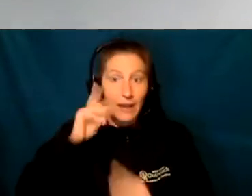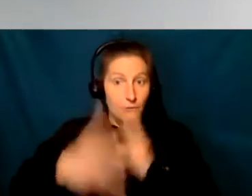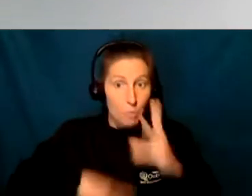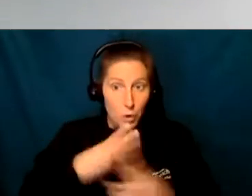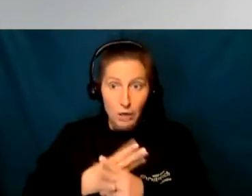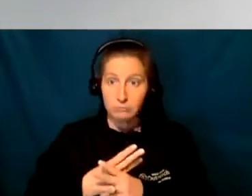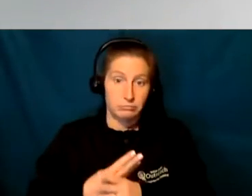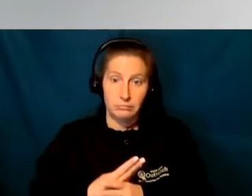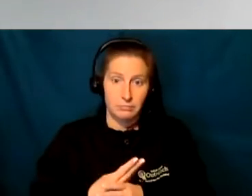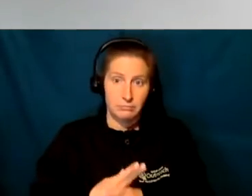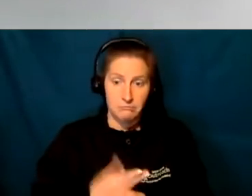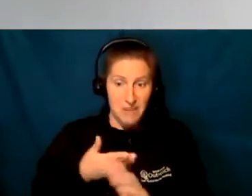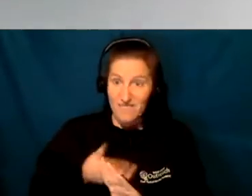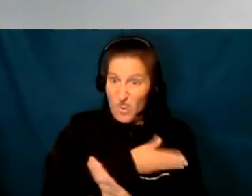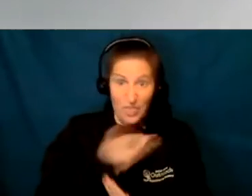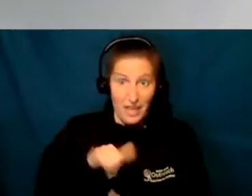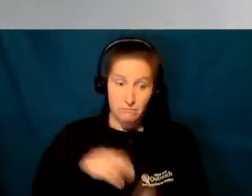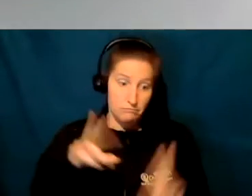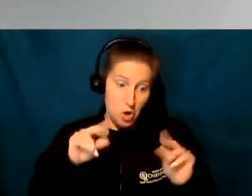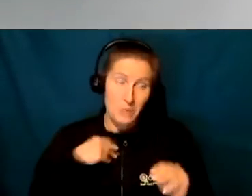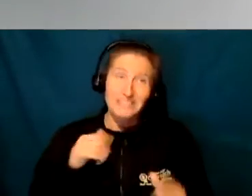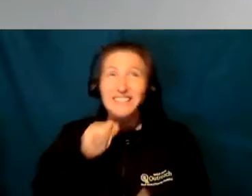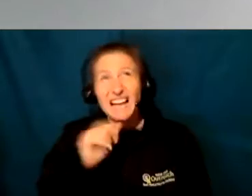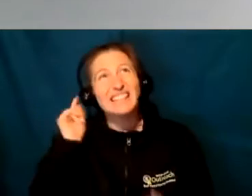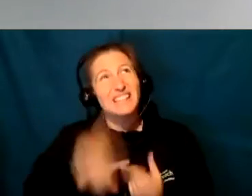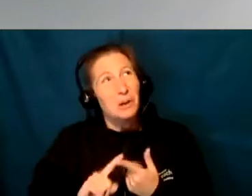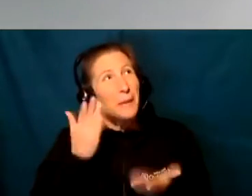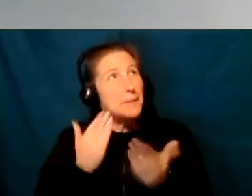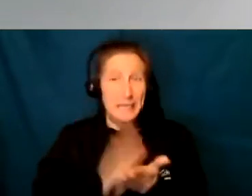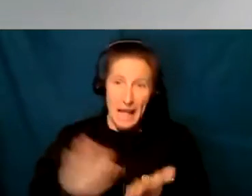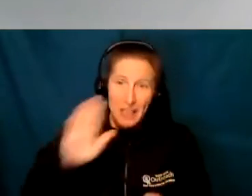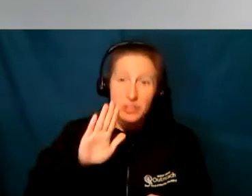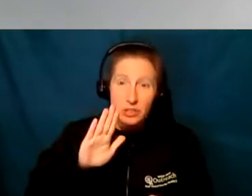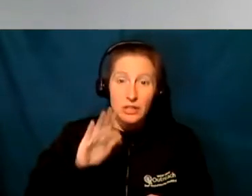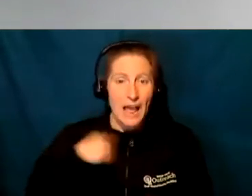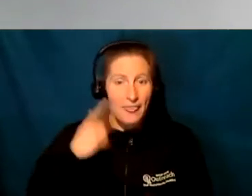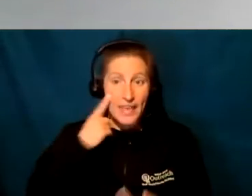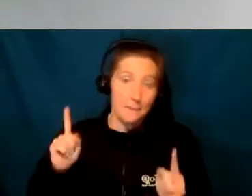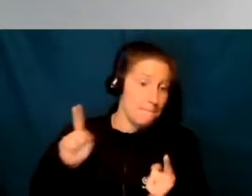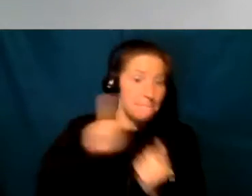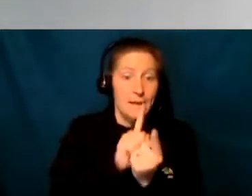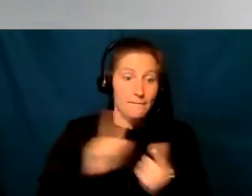know anybody prior to that until college, I think. I met the first deaf person I knew in college.